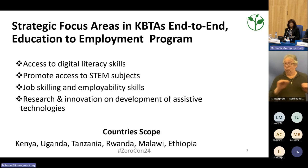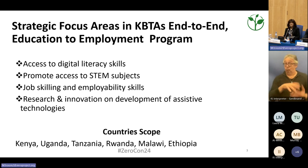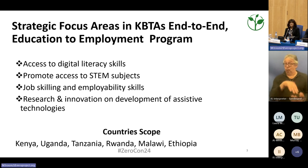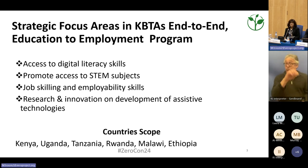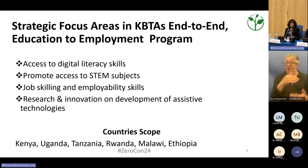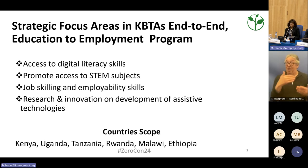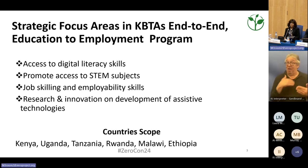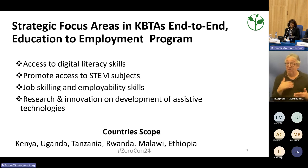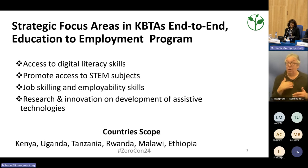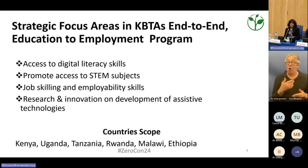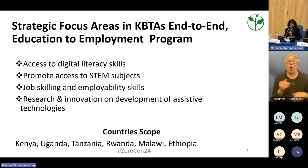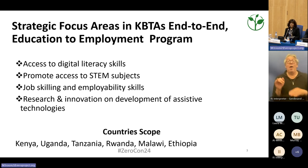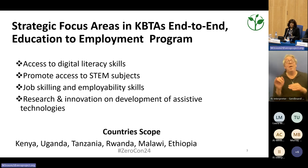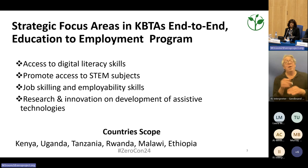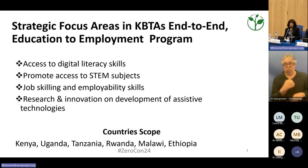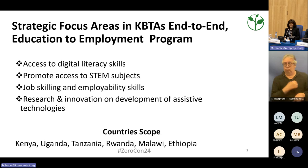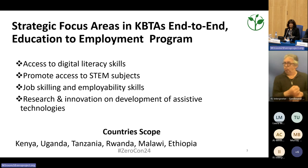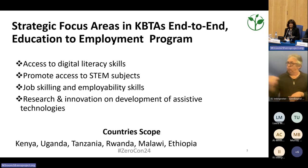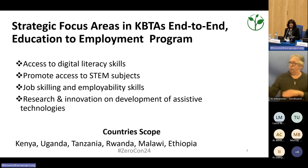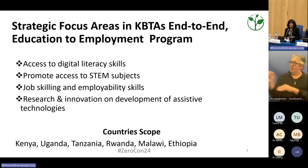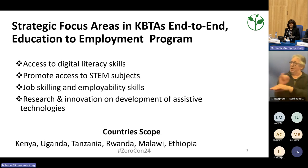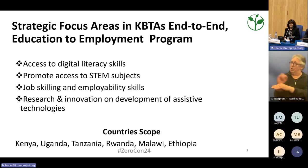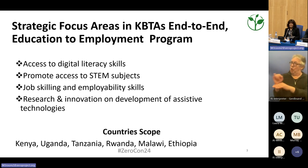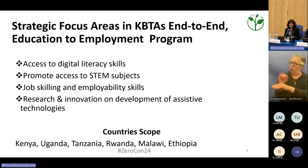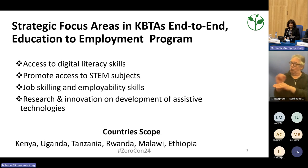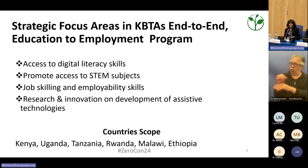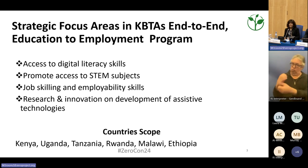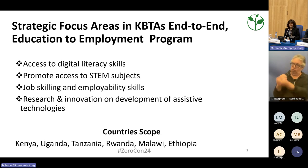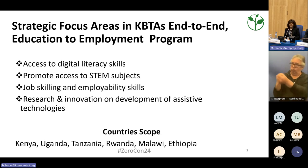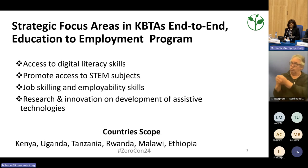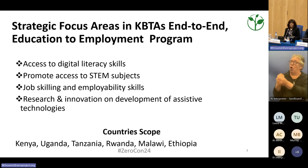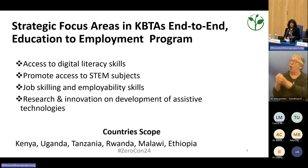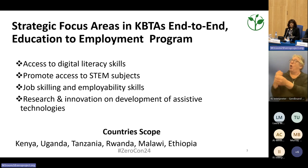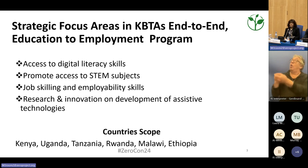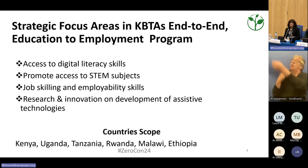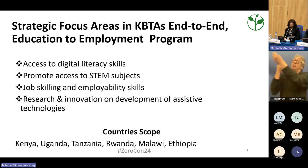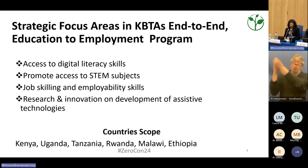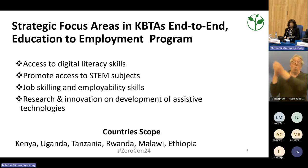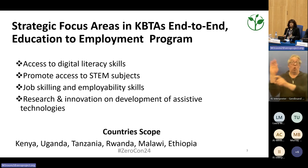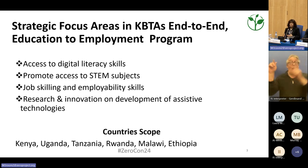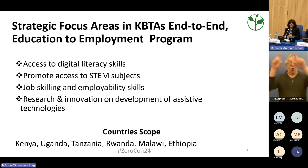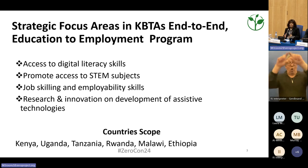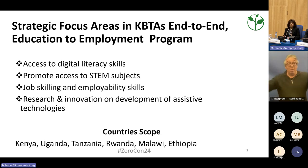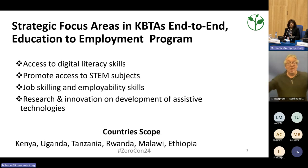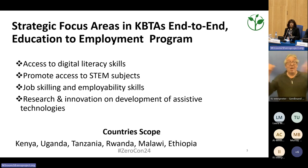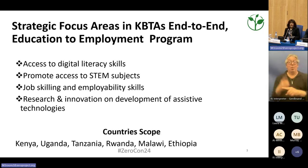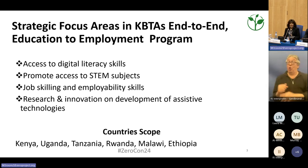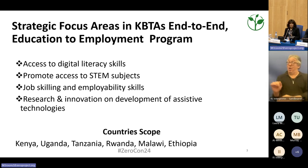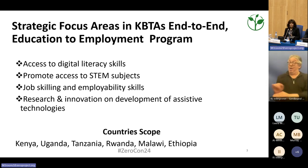interns in these organisations, and supporting the companies and the interns to get to know how